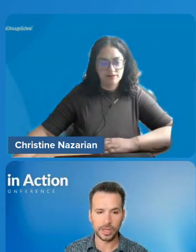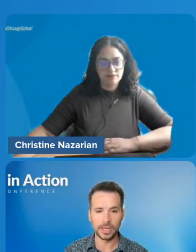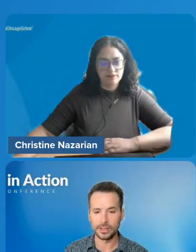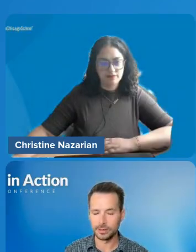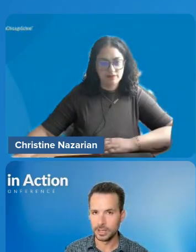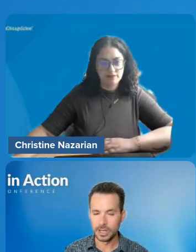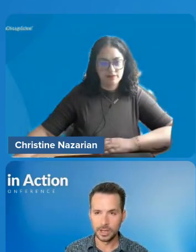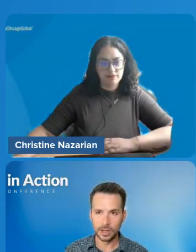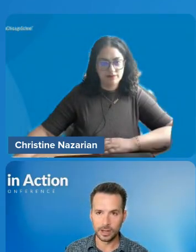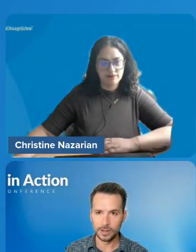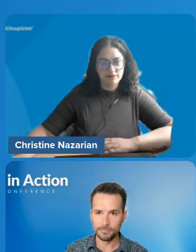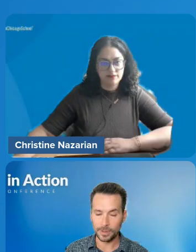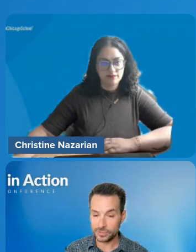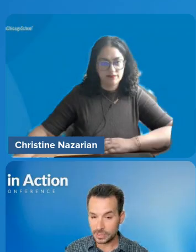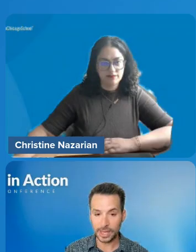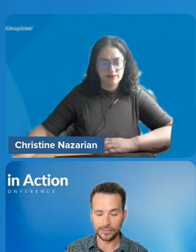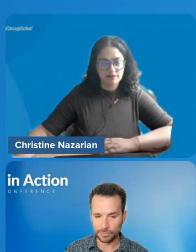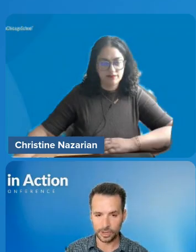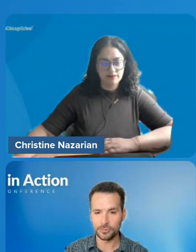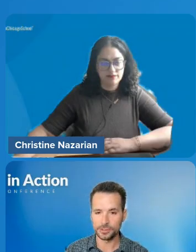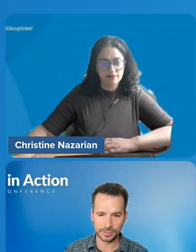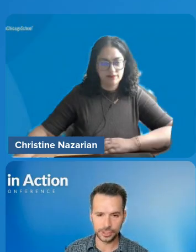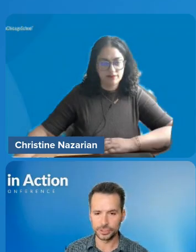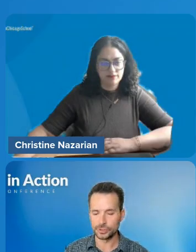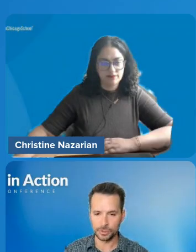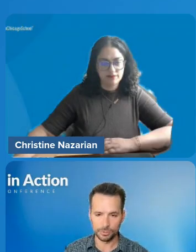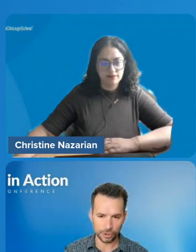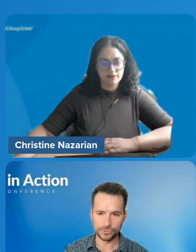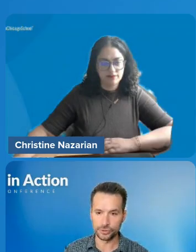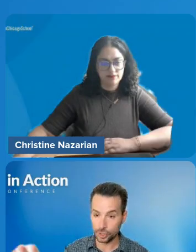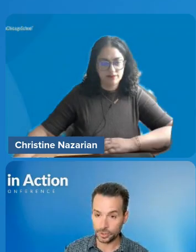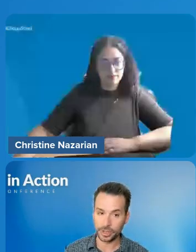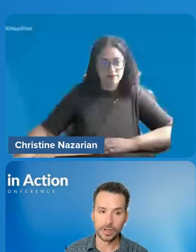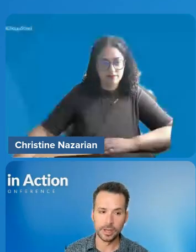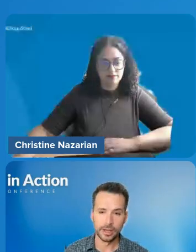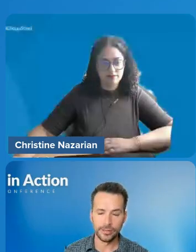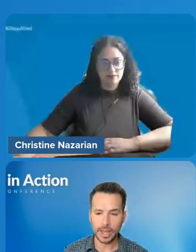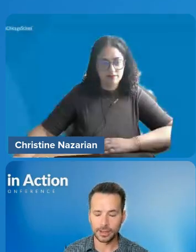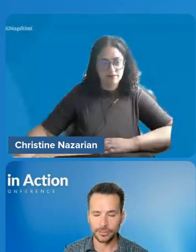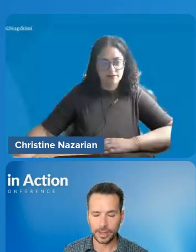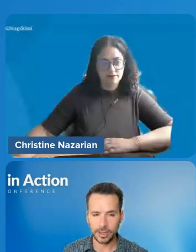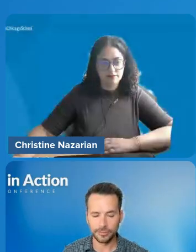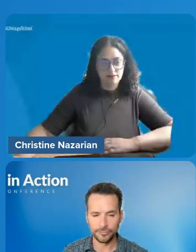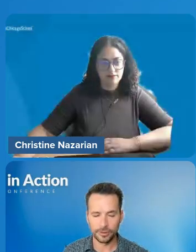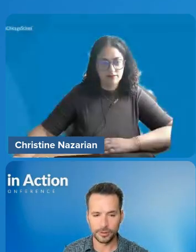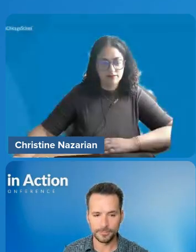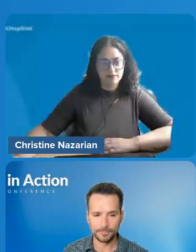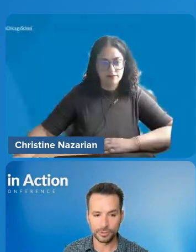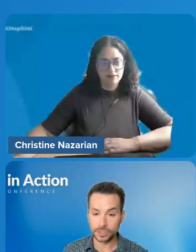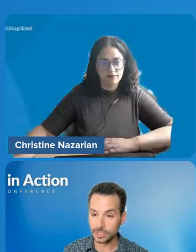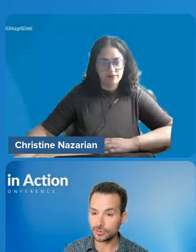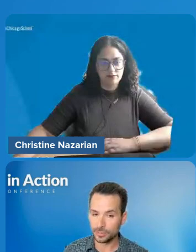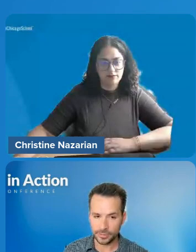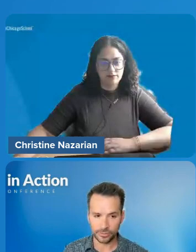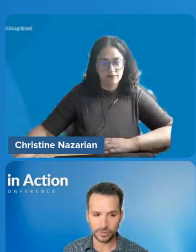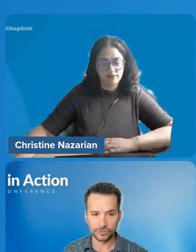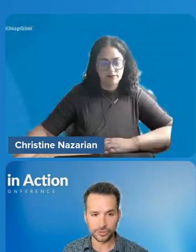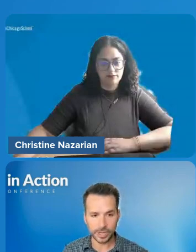And I've seen that. It's been other presentations where programs are showing that kind of process for behavioral health training.